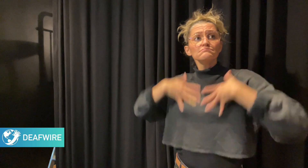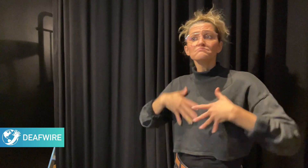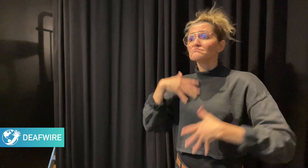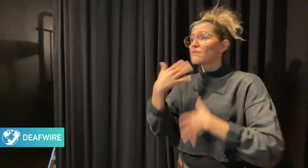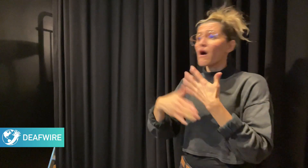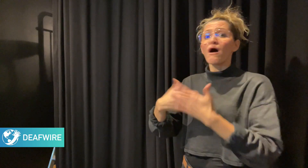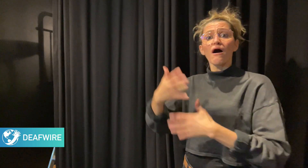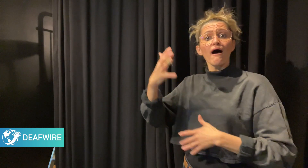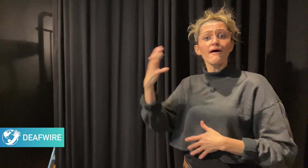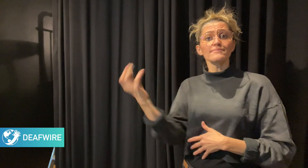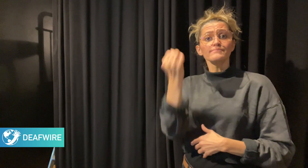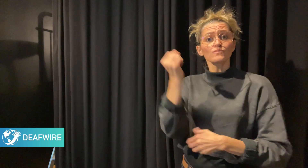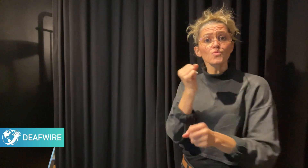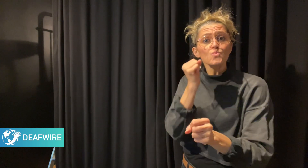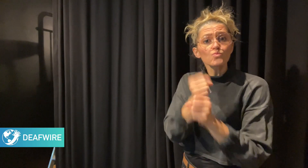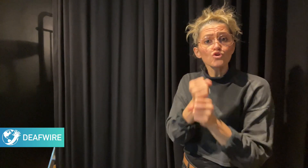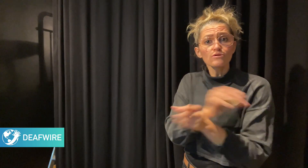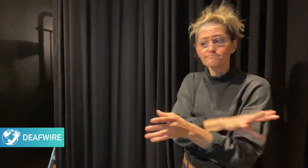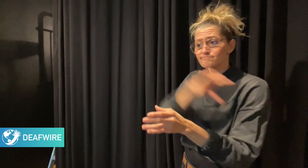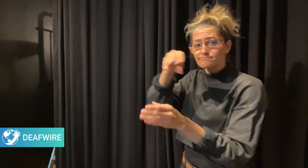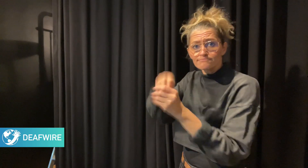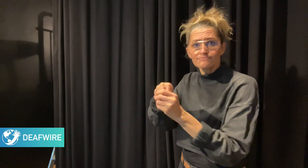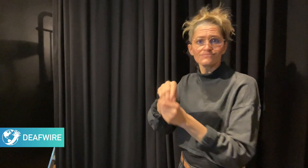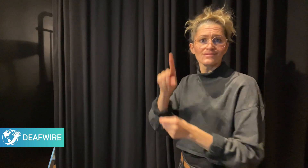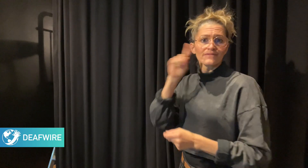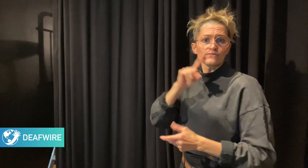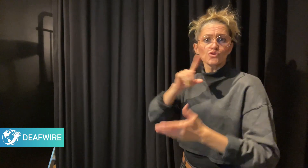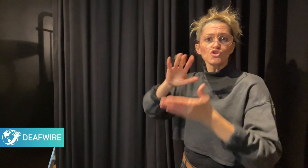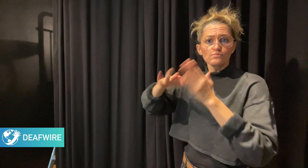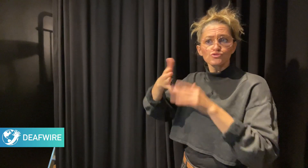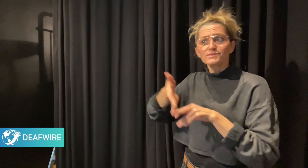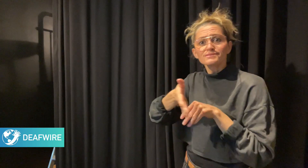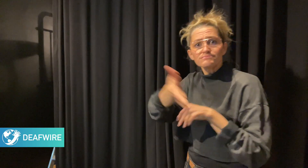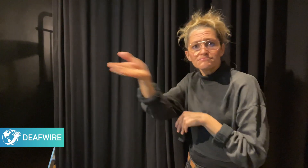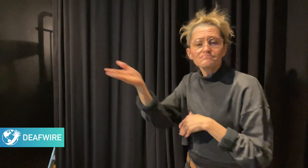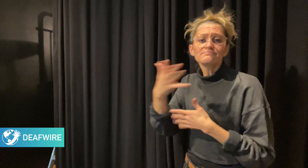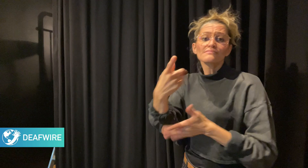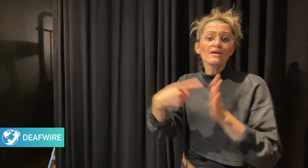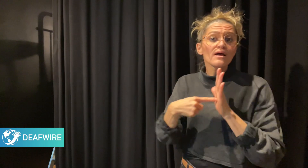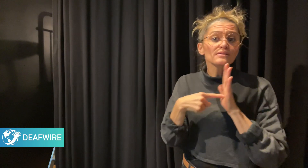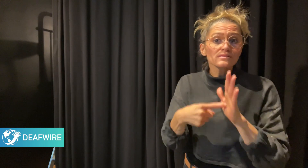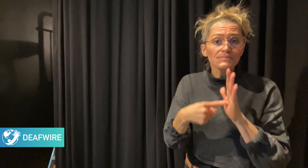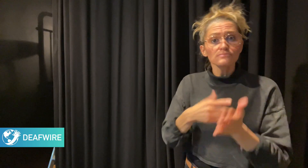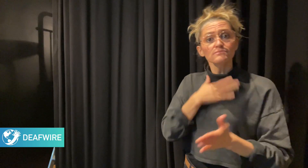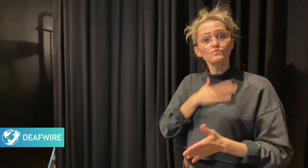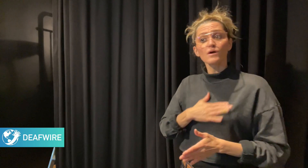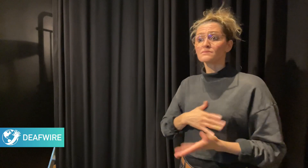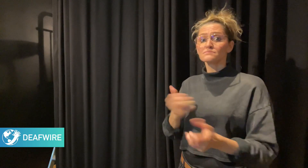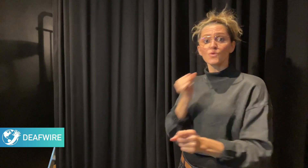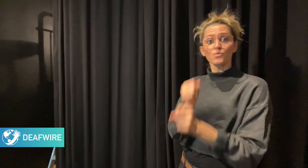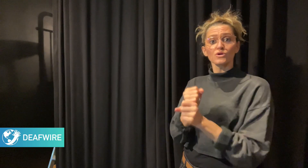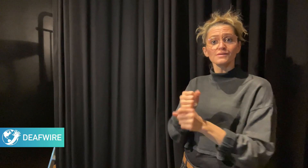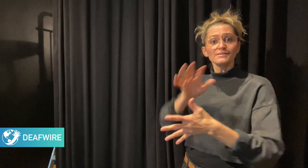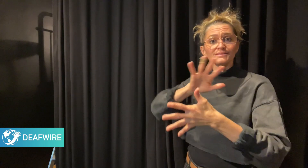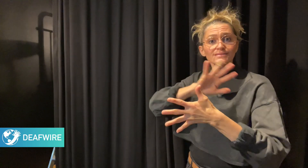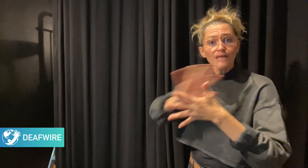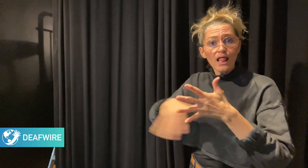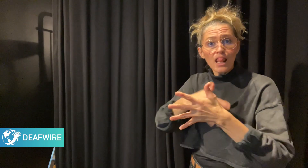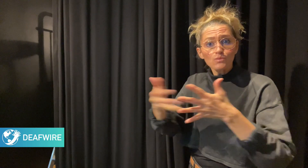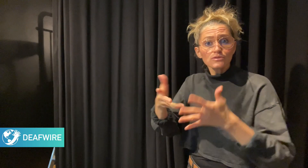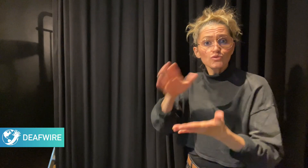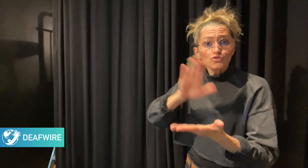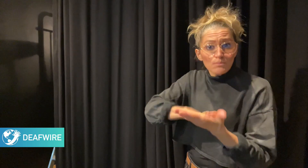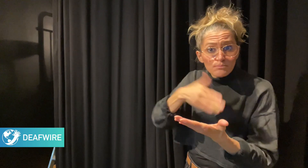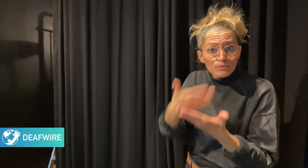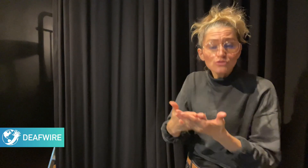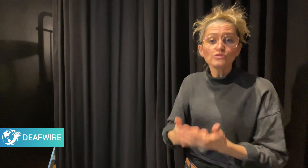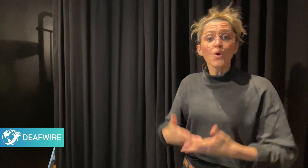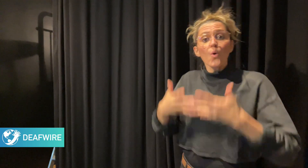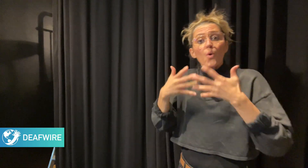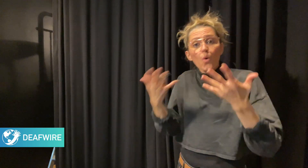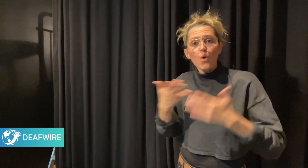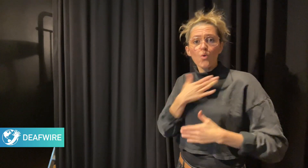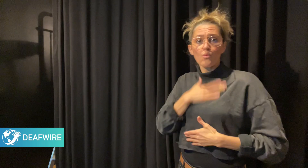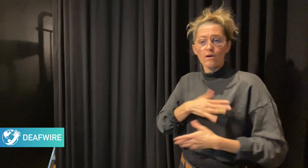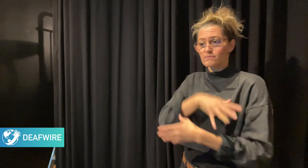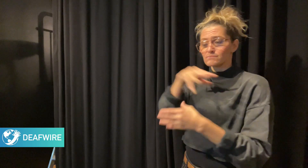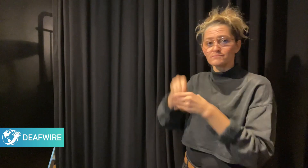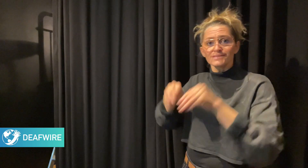on jobs within the Deaf community such as sign language interpreters